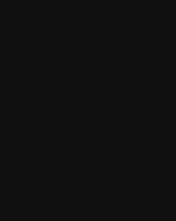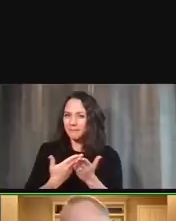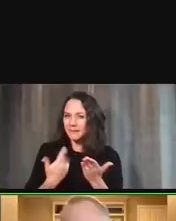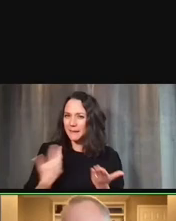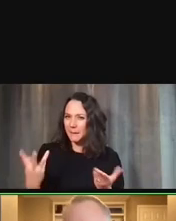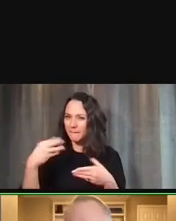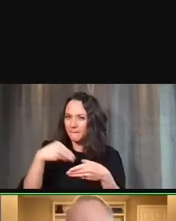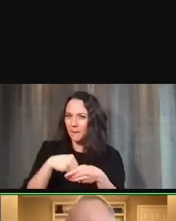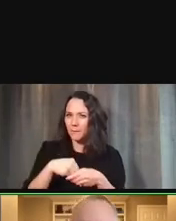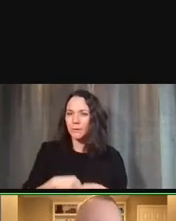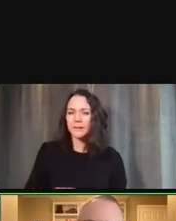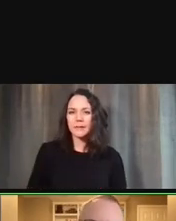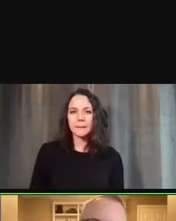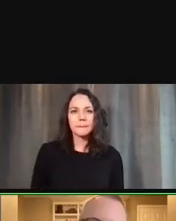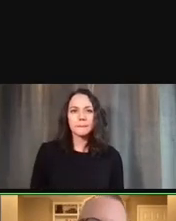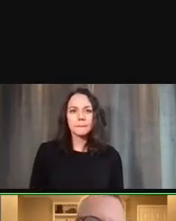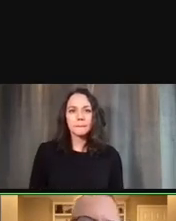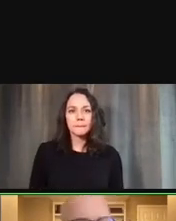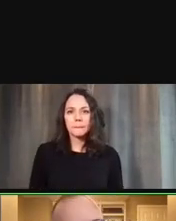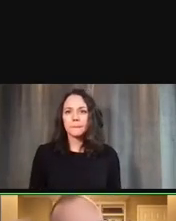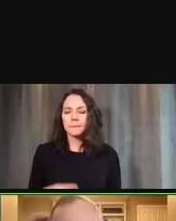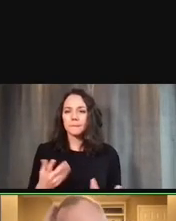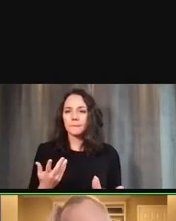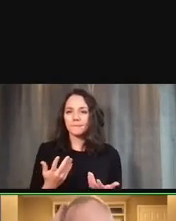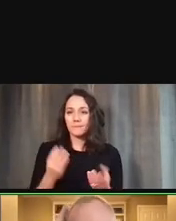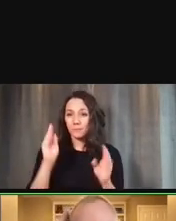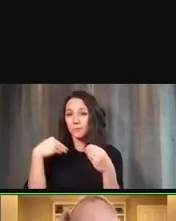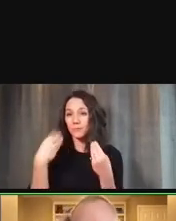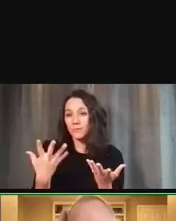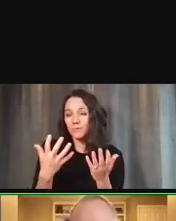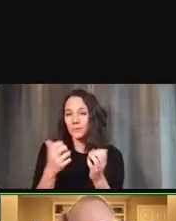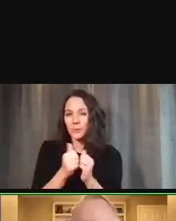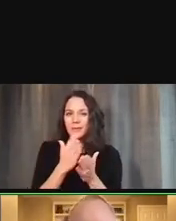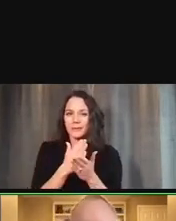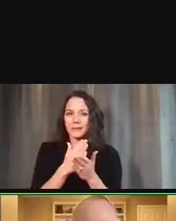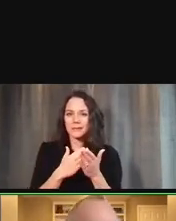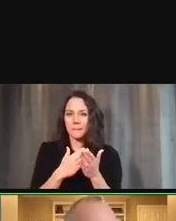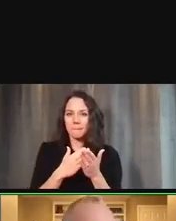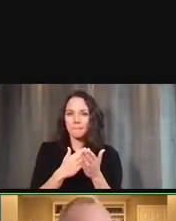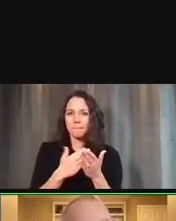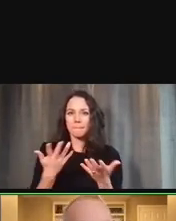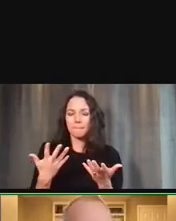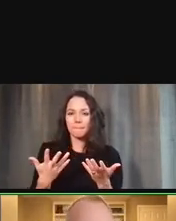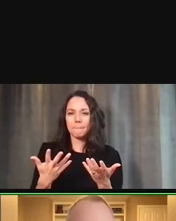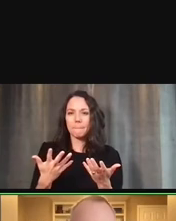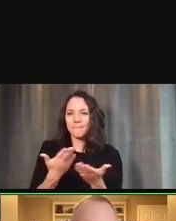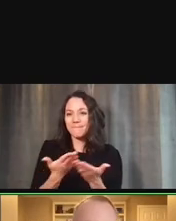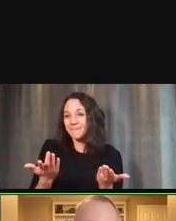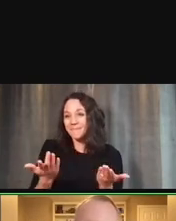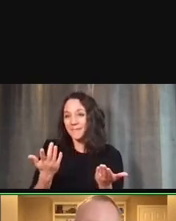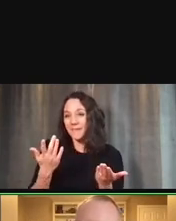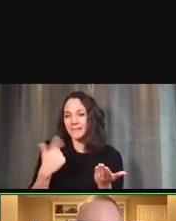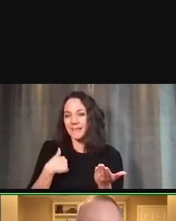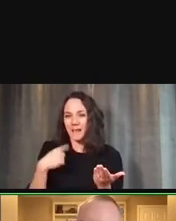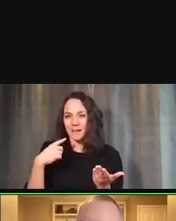And just to give you a sense of some of what has been interesting for me,